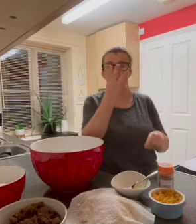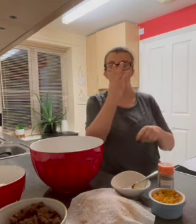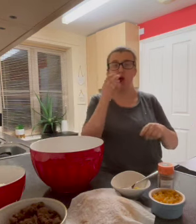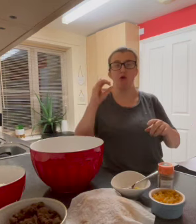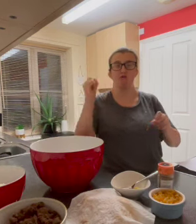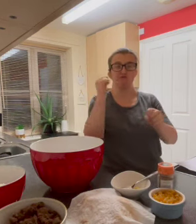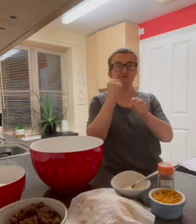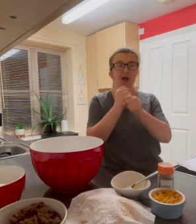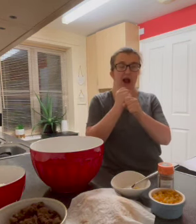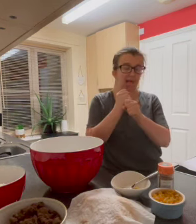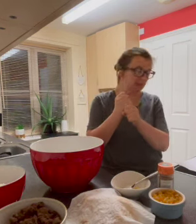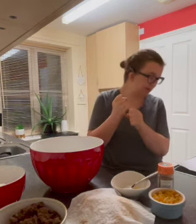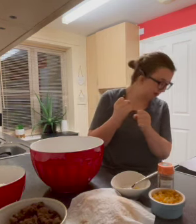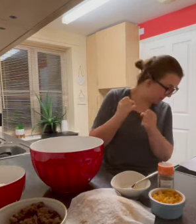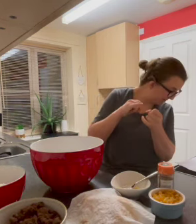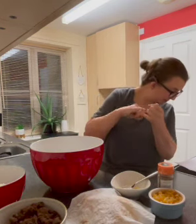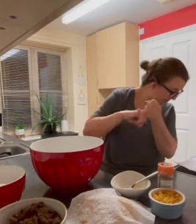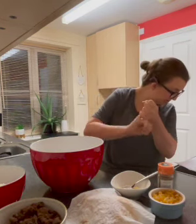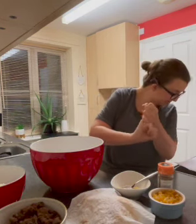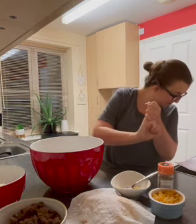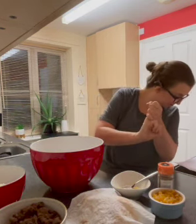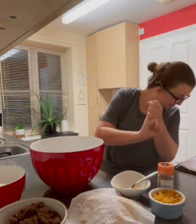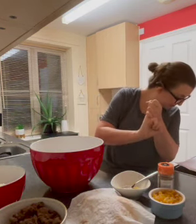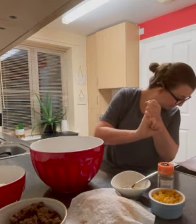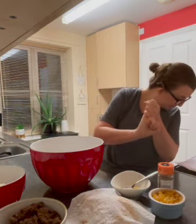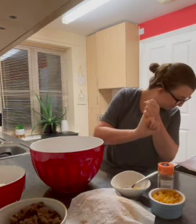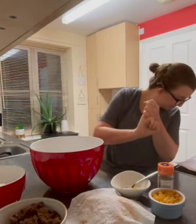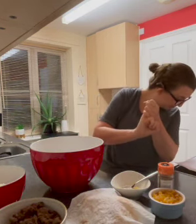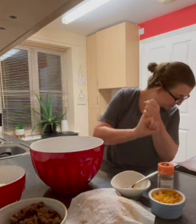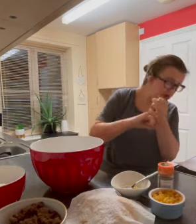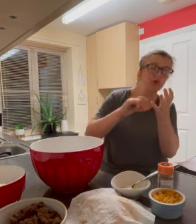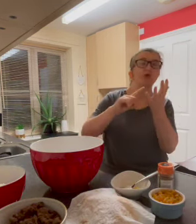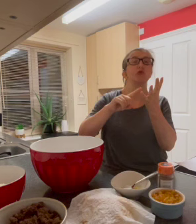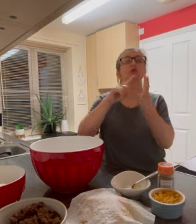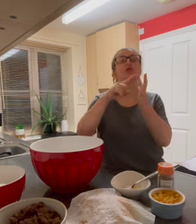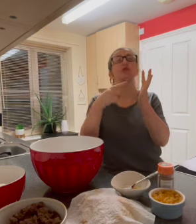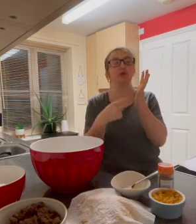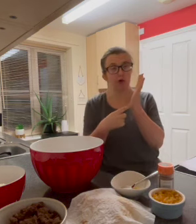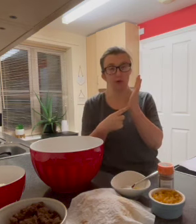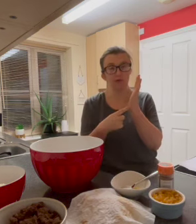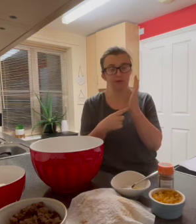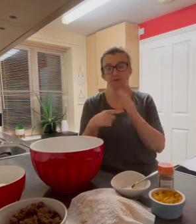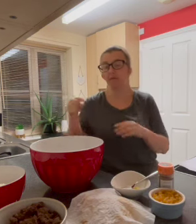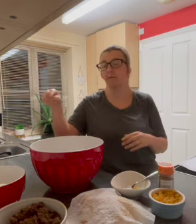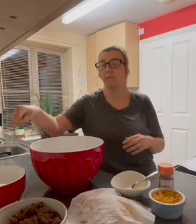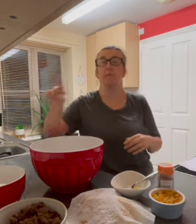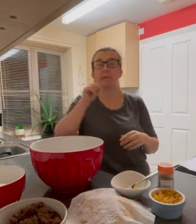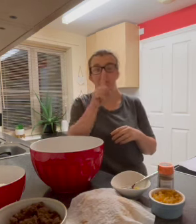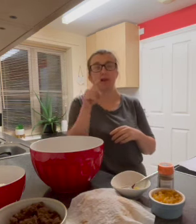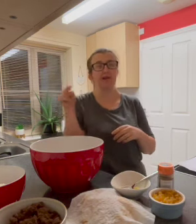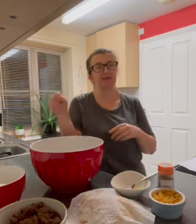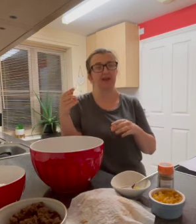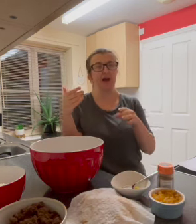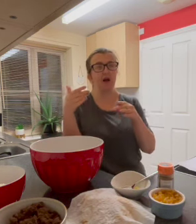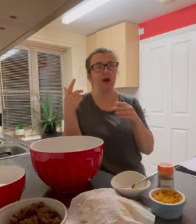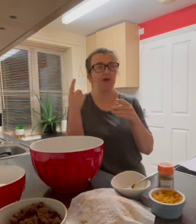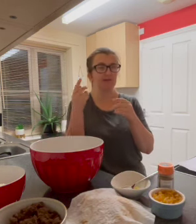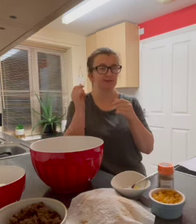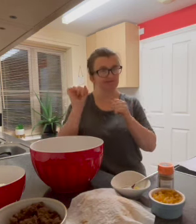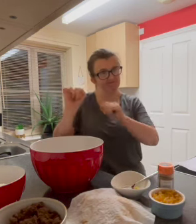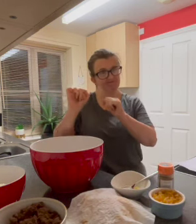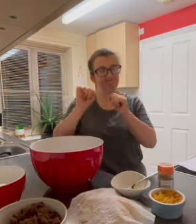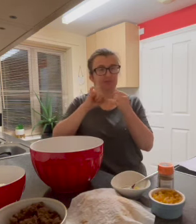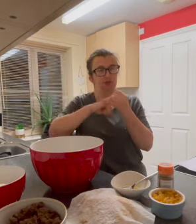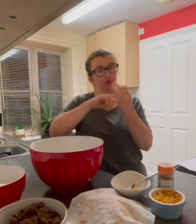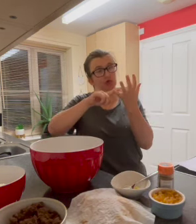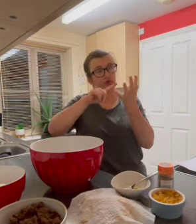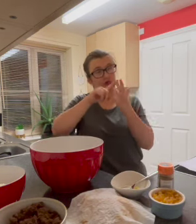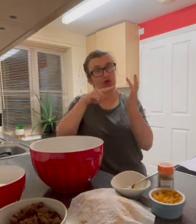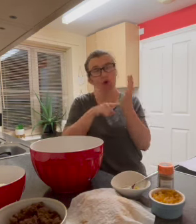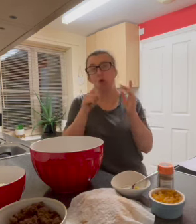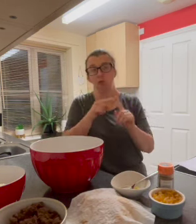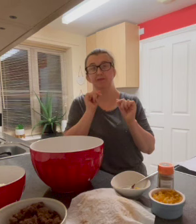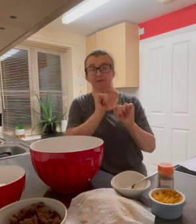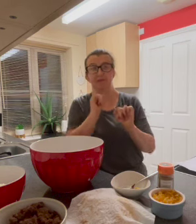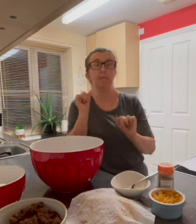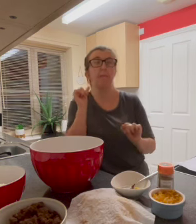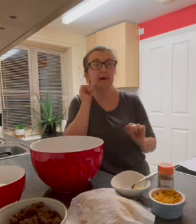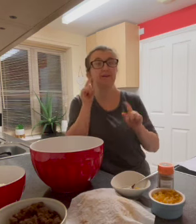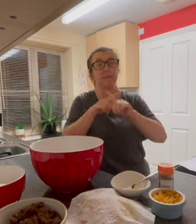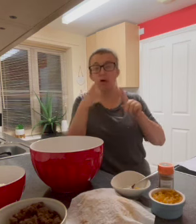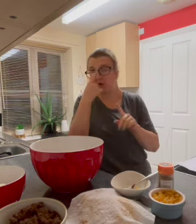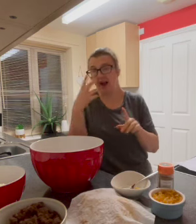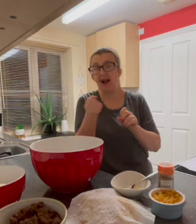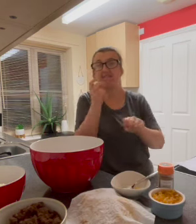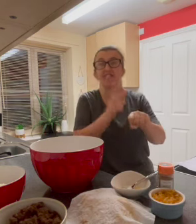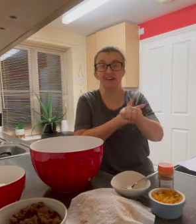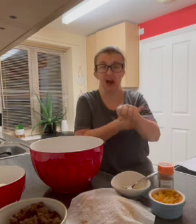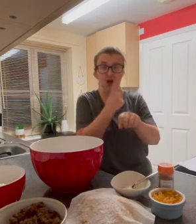300g Suet, this is made with meat, but you can get it as Vegetable.